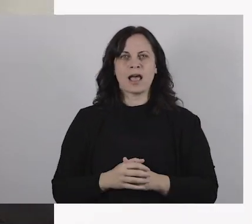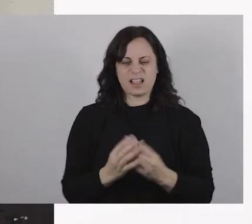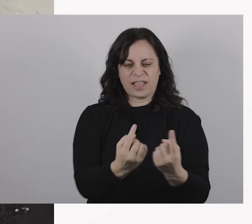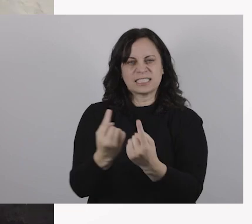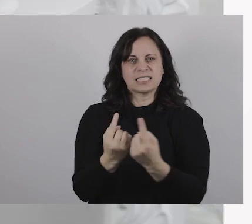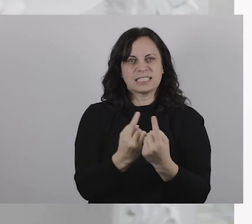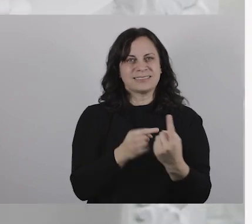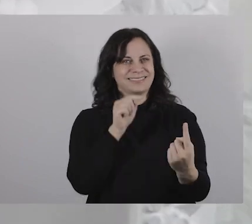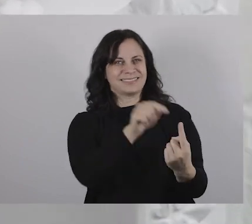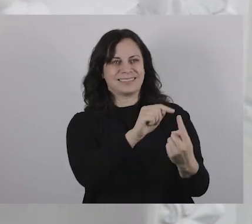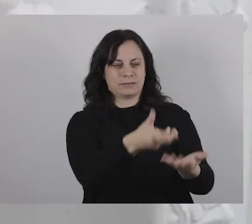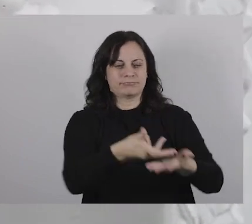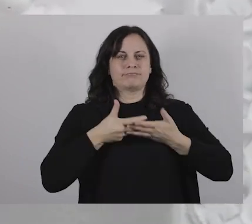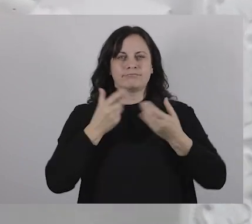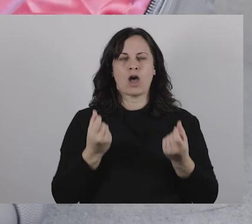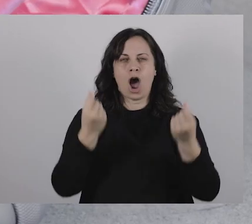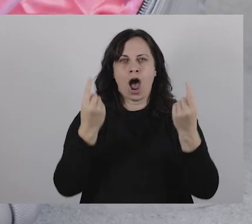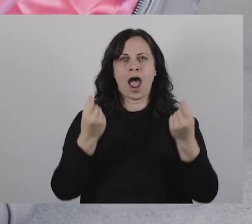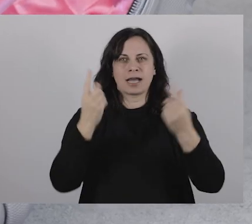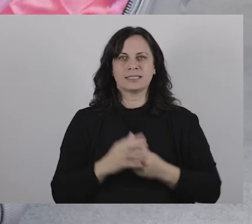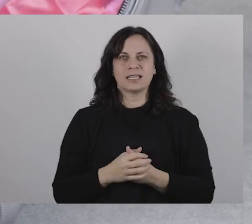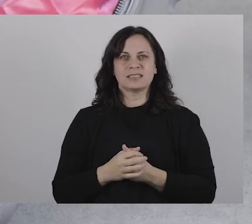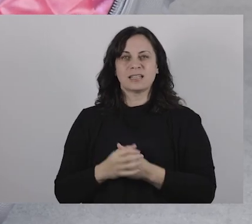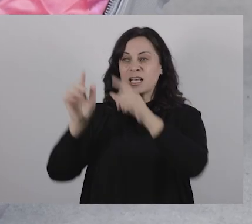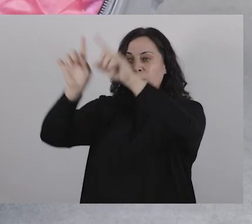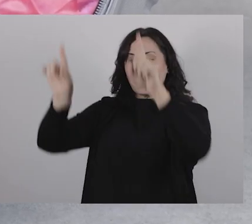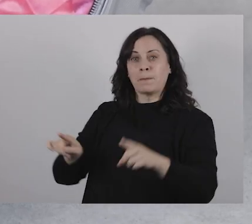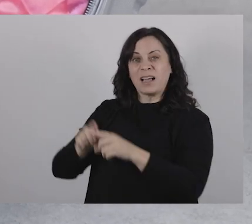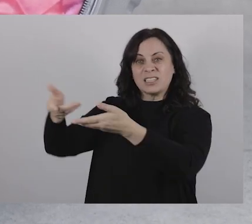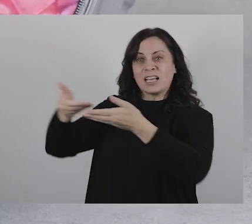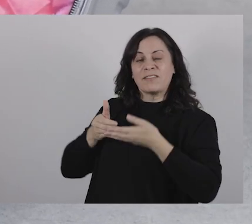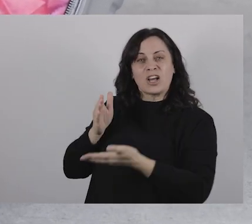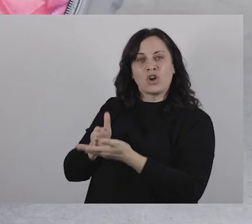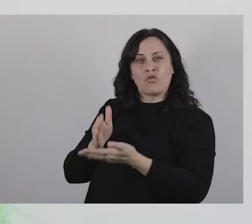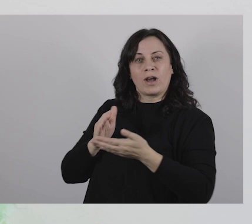I see my ideas, rather than, like... pictures or drawings.